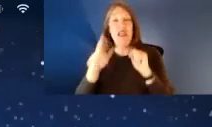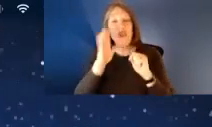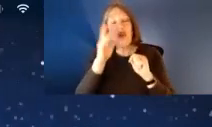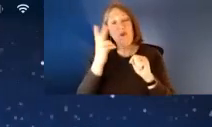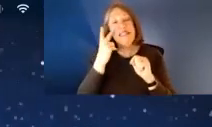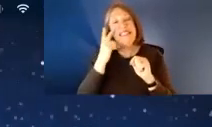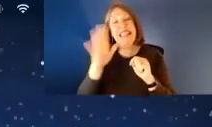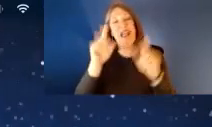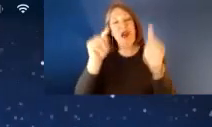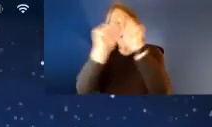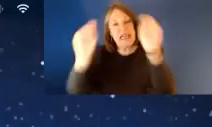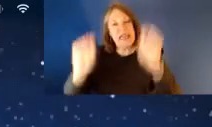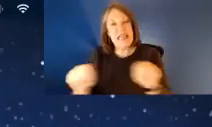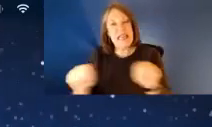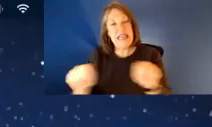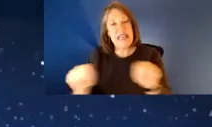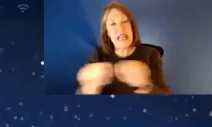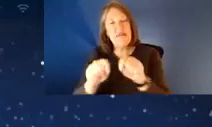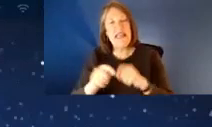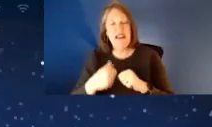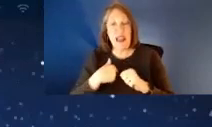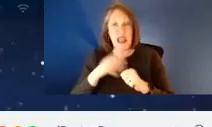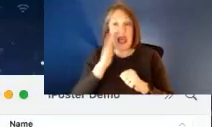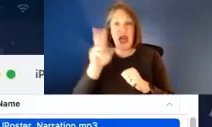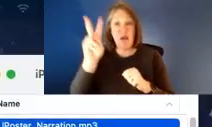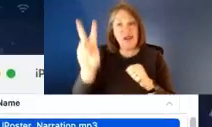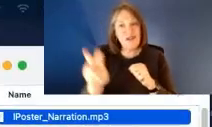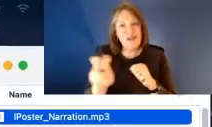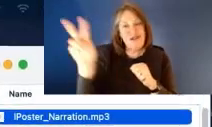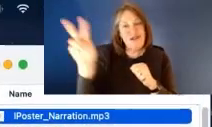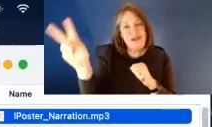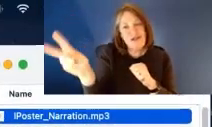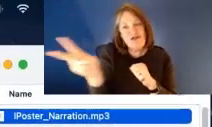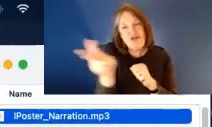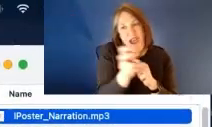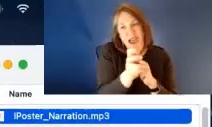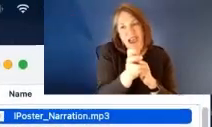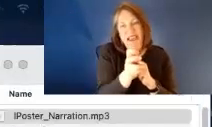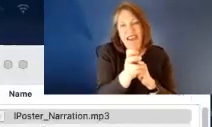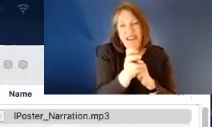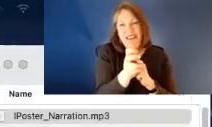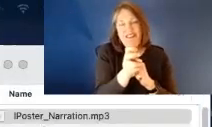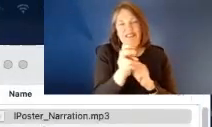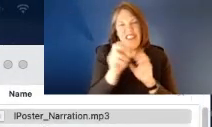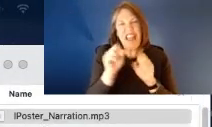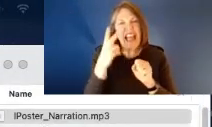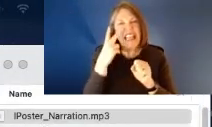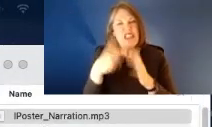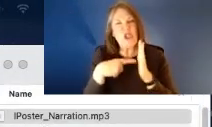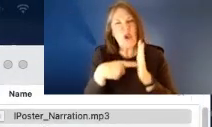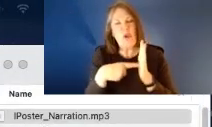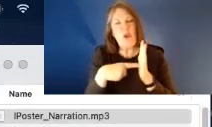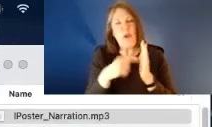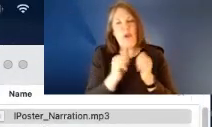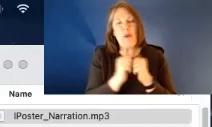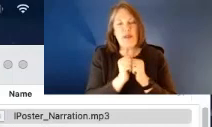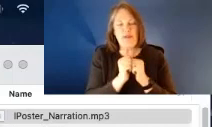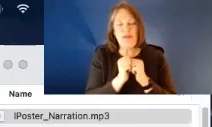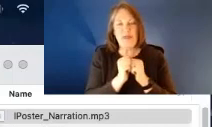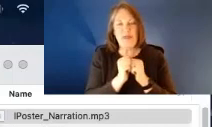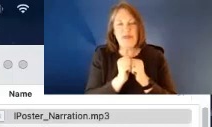06:51:44 I'm going to drag some content over here so that I can show you how to create